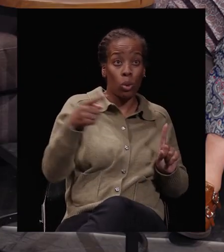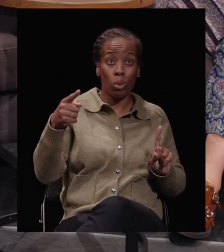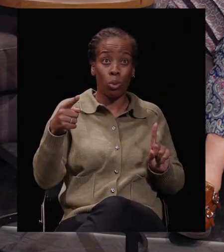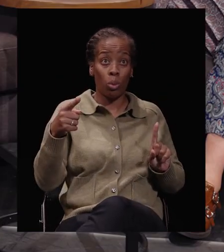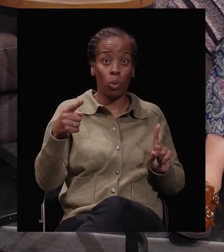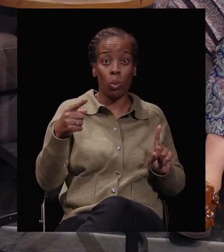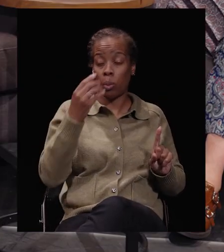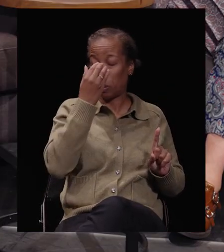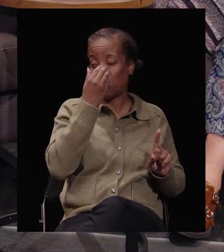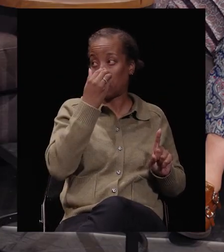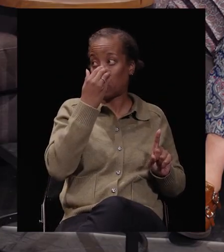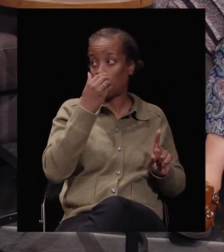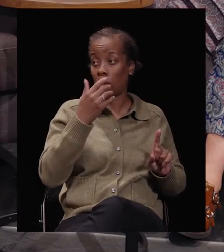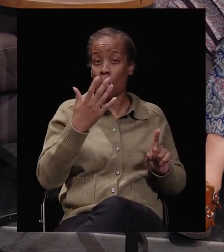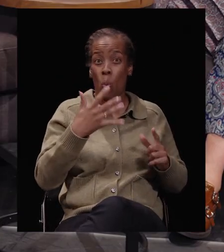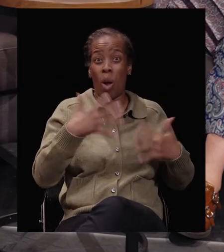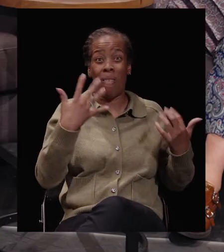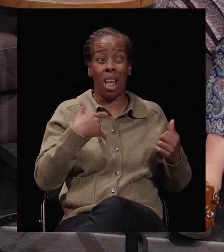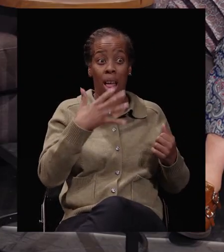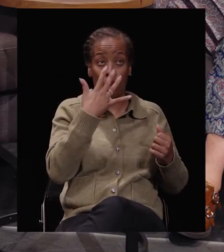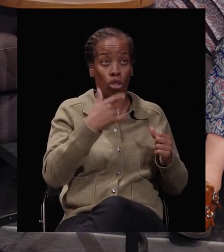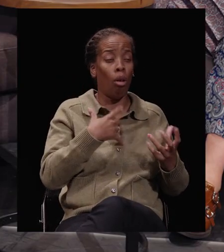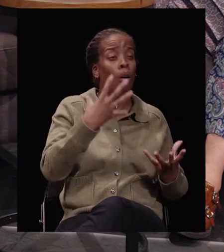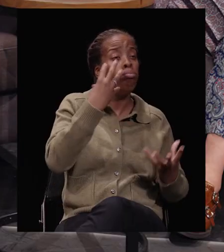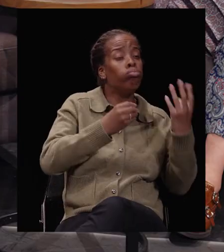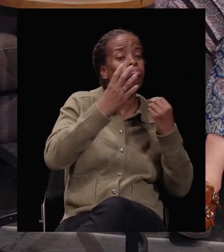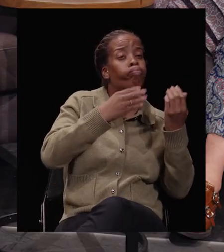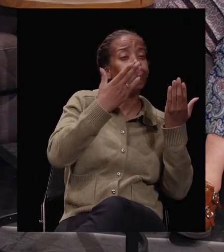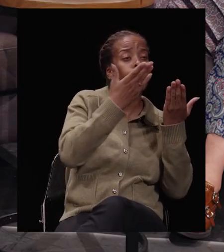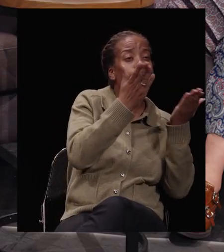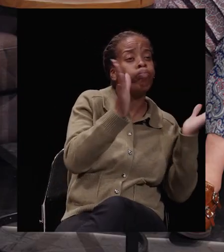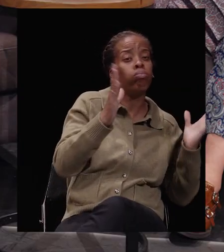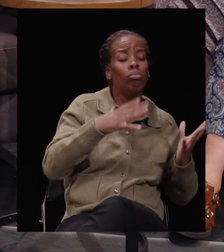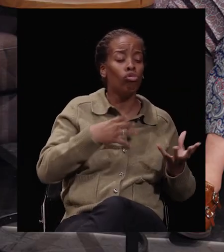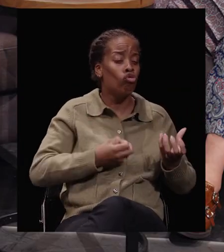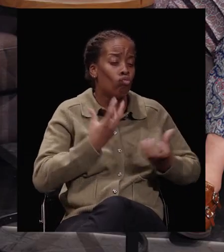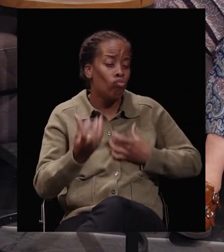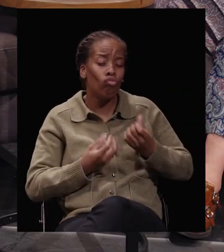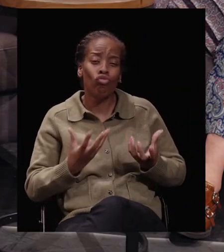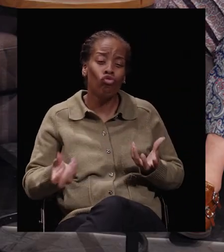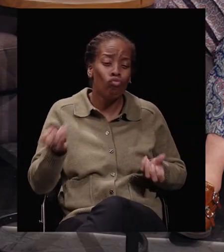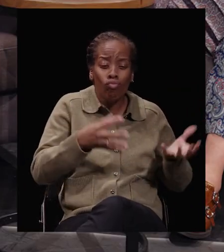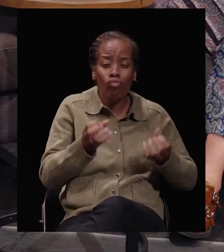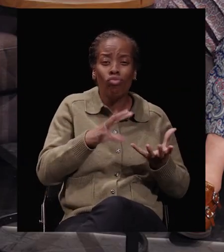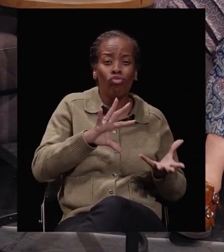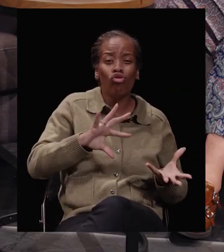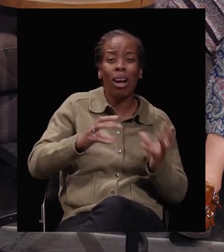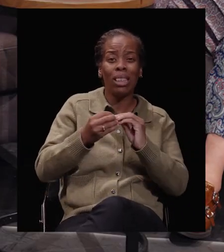but you know, from whenever. And people should like being creative and being paid for being creative should not be a function of privilege.